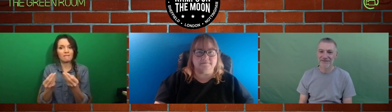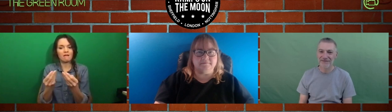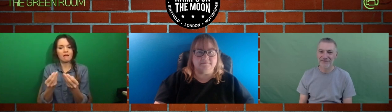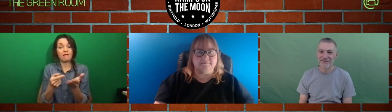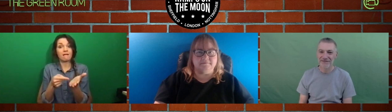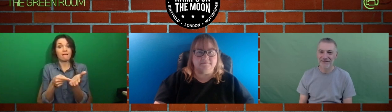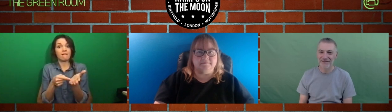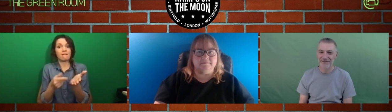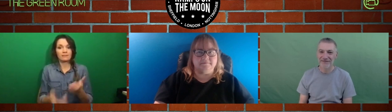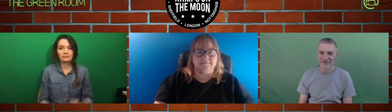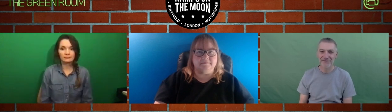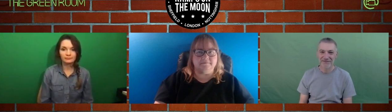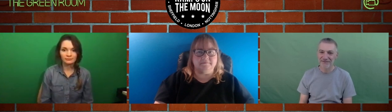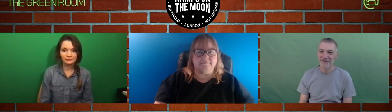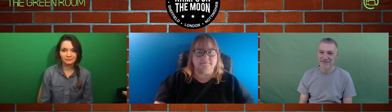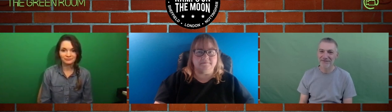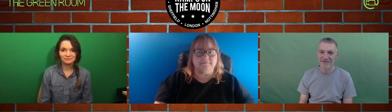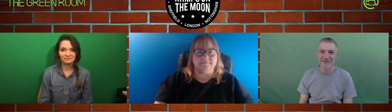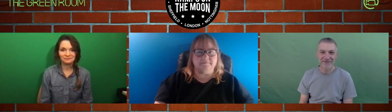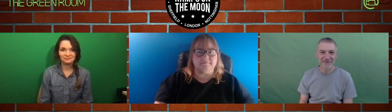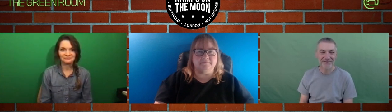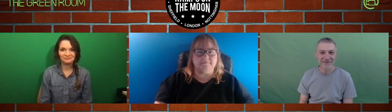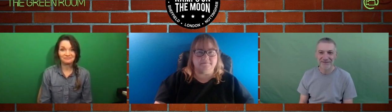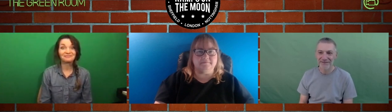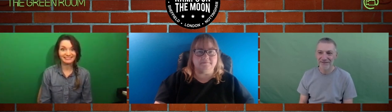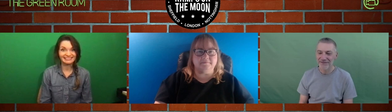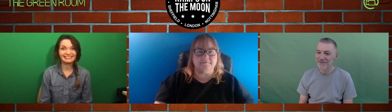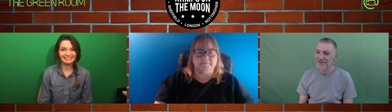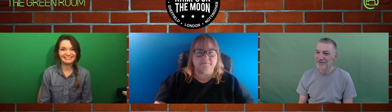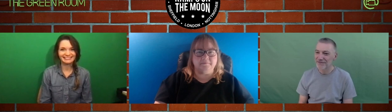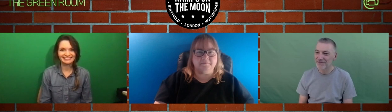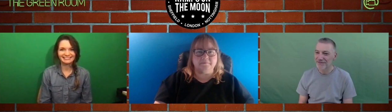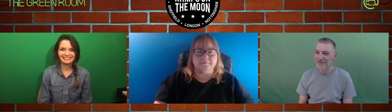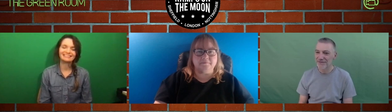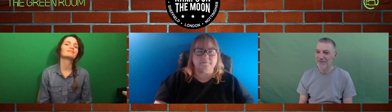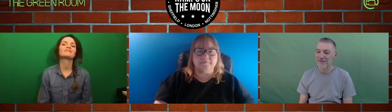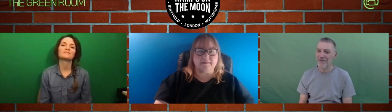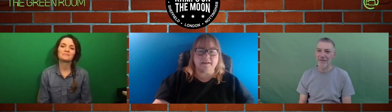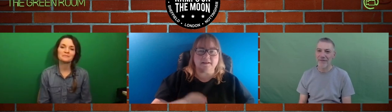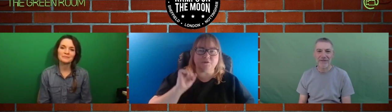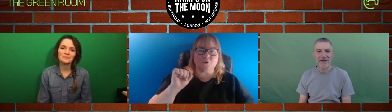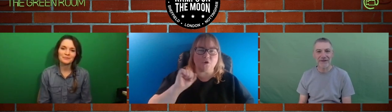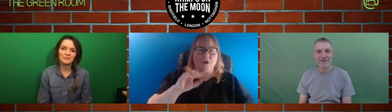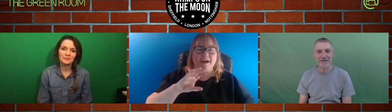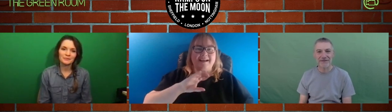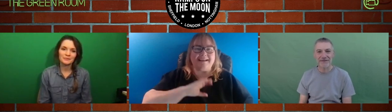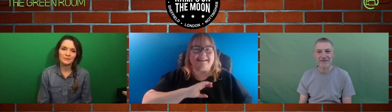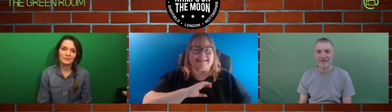Yeah. KP: And those characters, it's so interesting to me that your descriptions